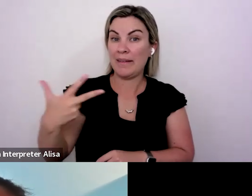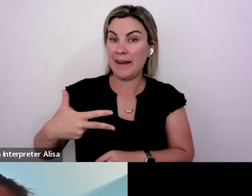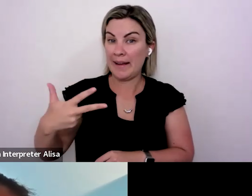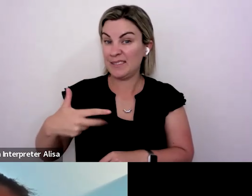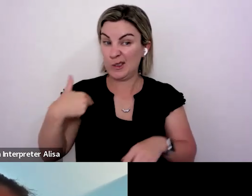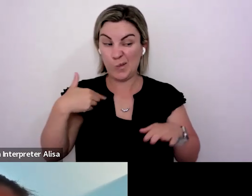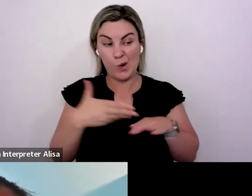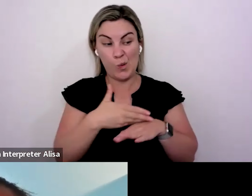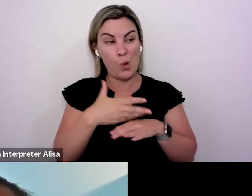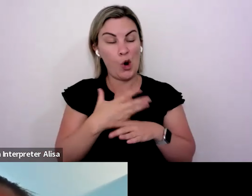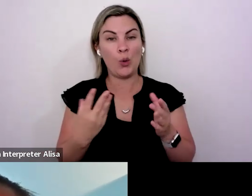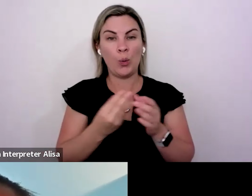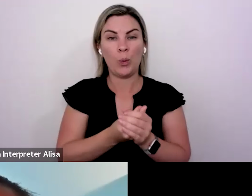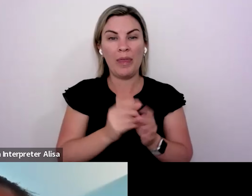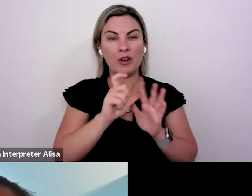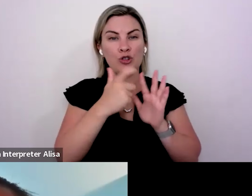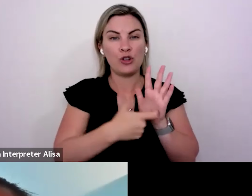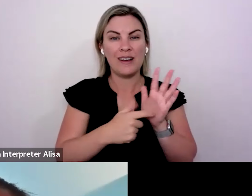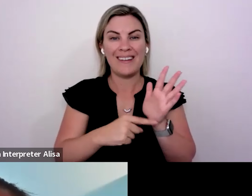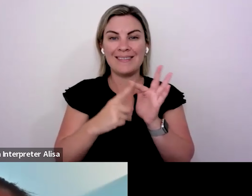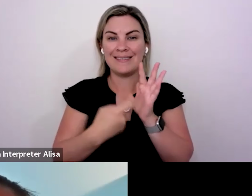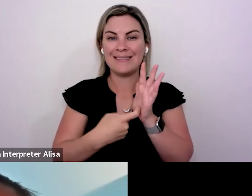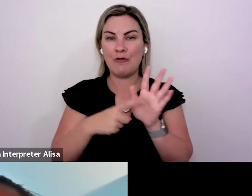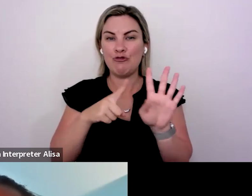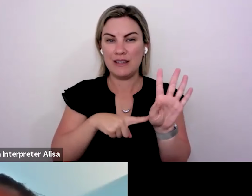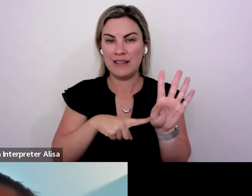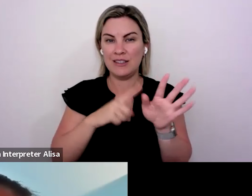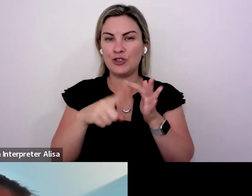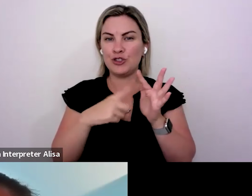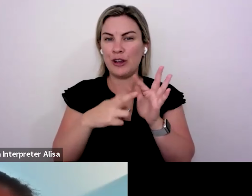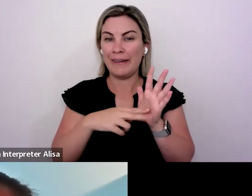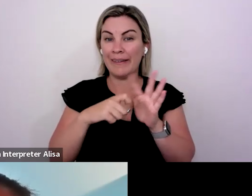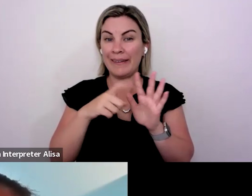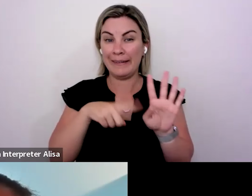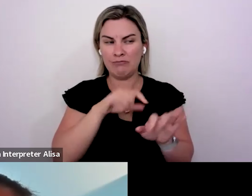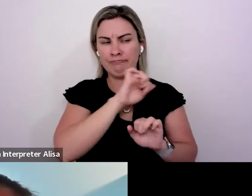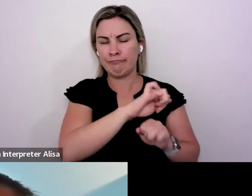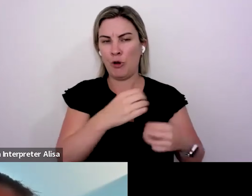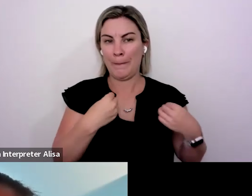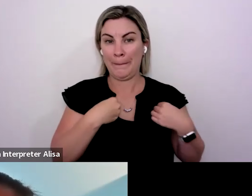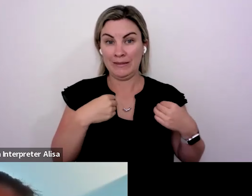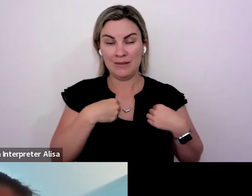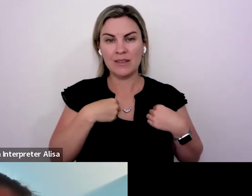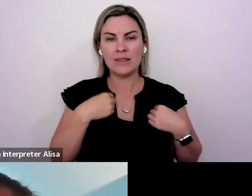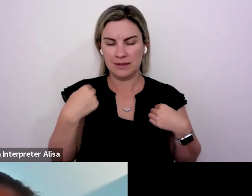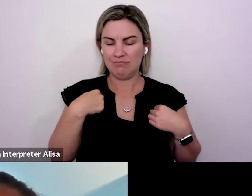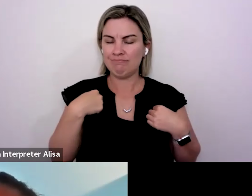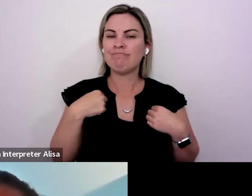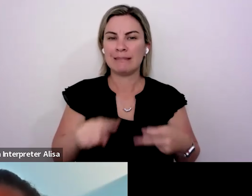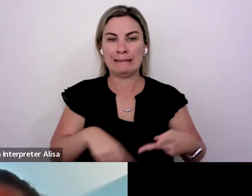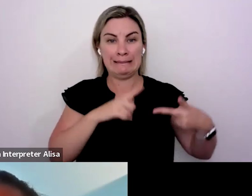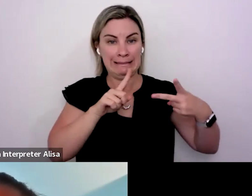and her company to revise the First Nations Protocols, which are also available on the Australia Council website.